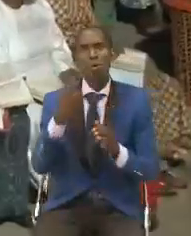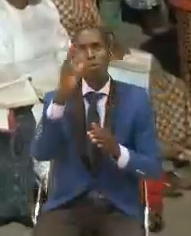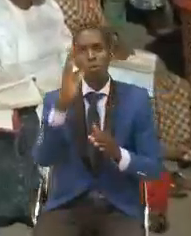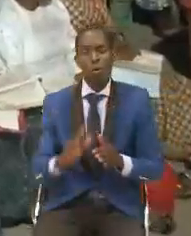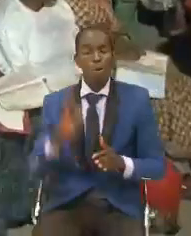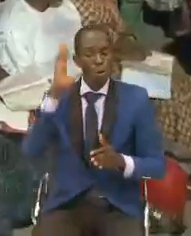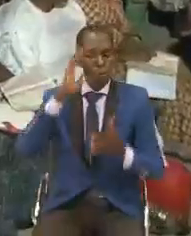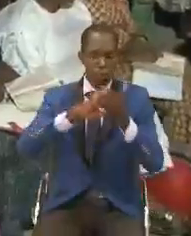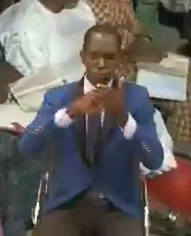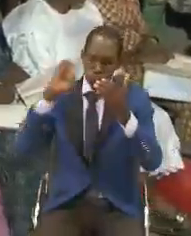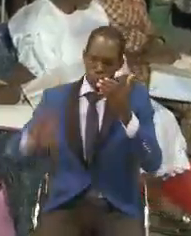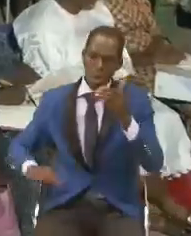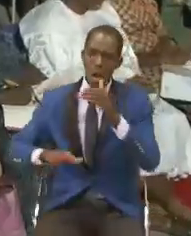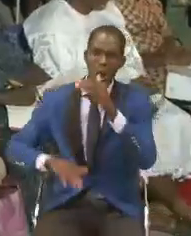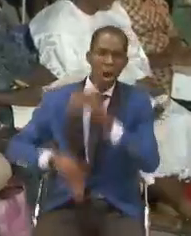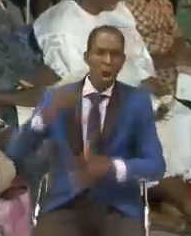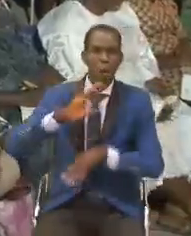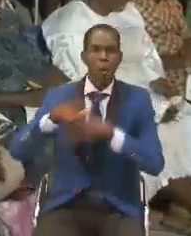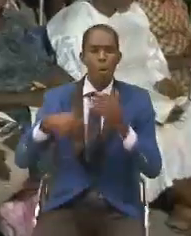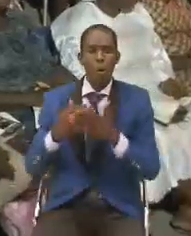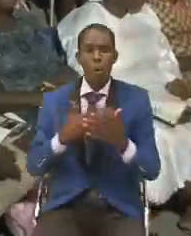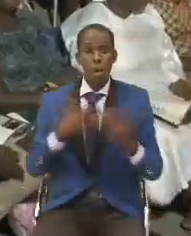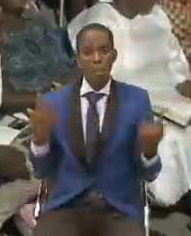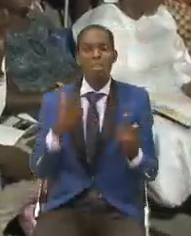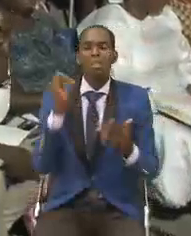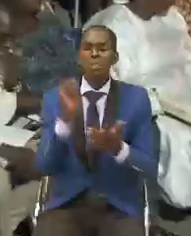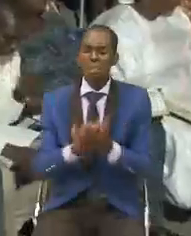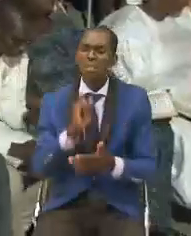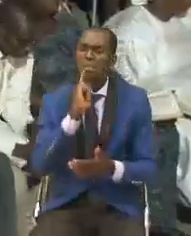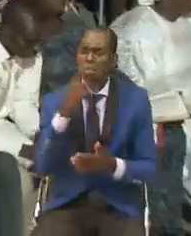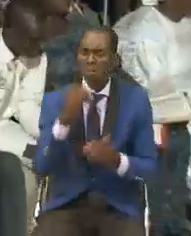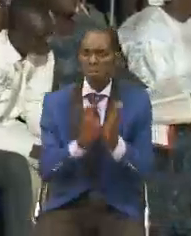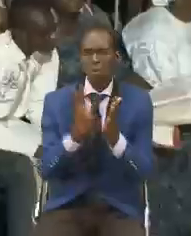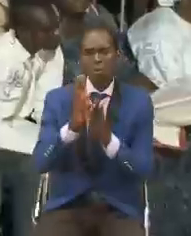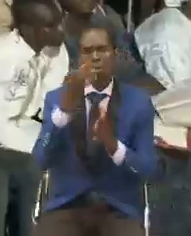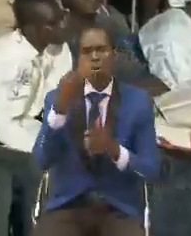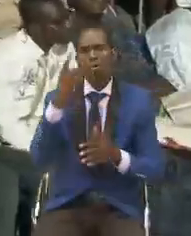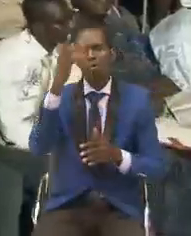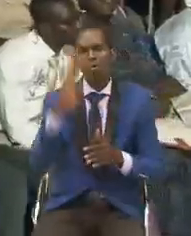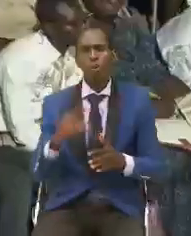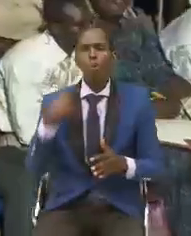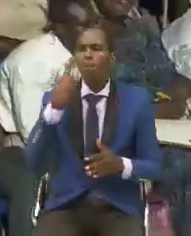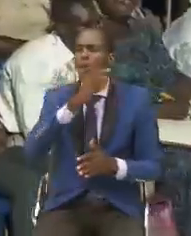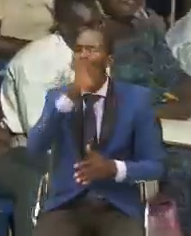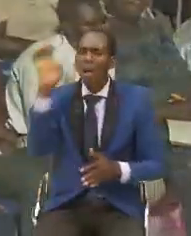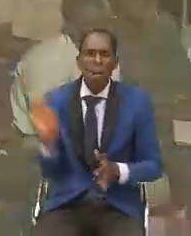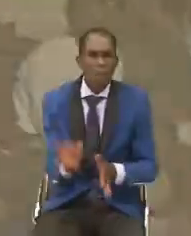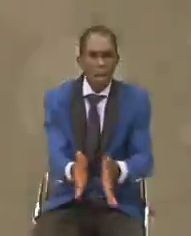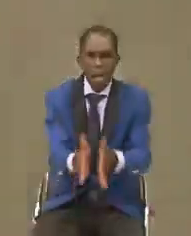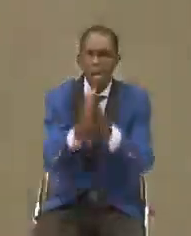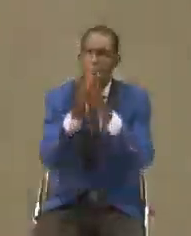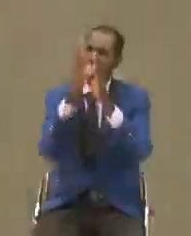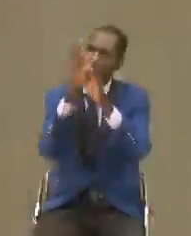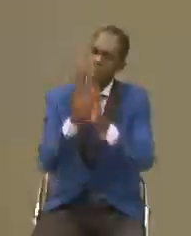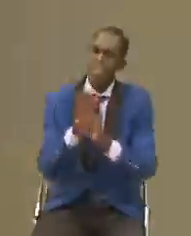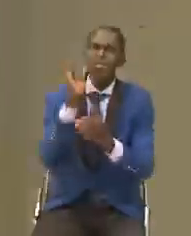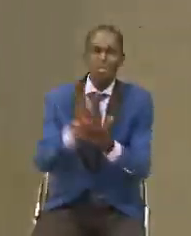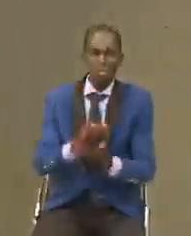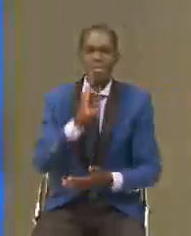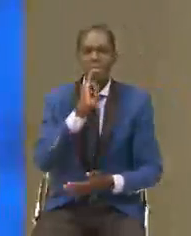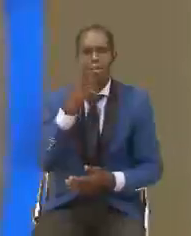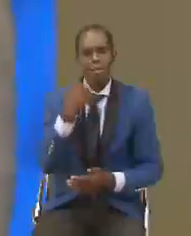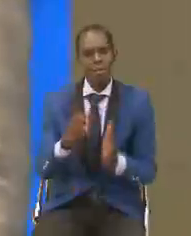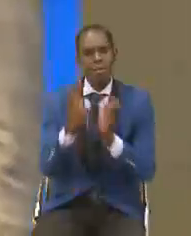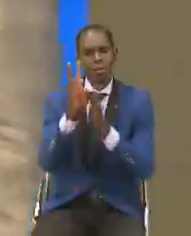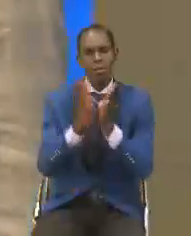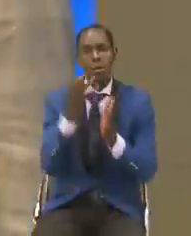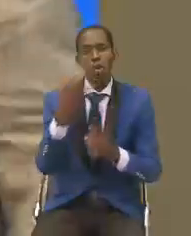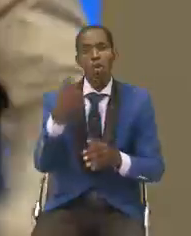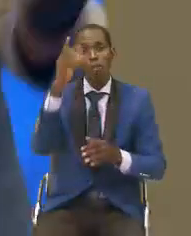of god i will blotch out all your transgression that is the will of god whosoever has receiveth